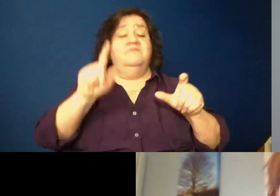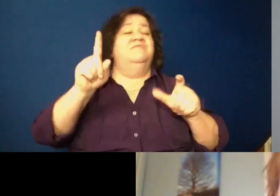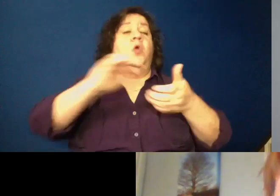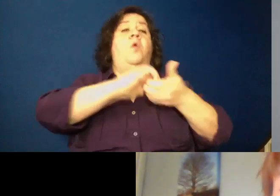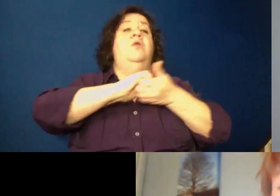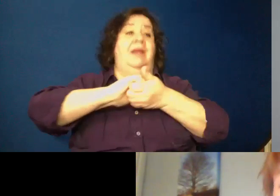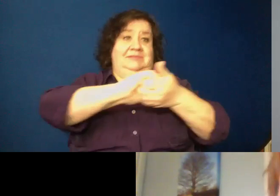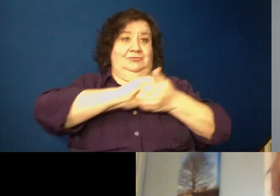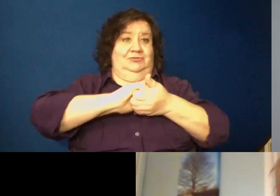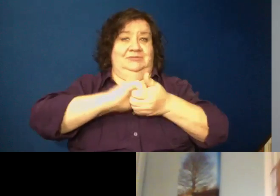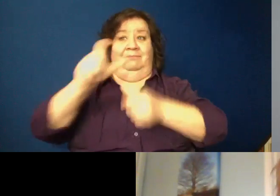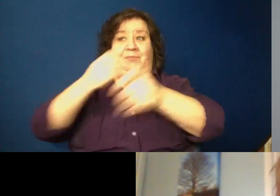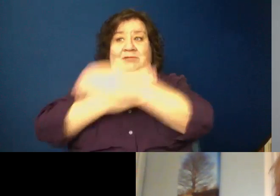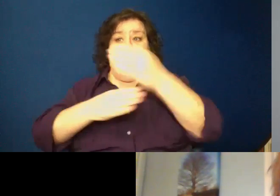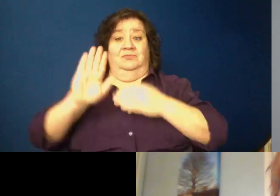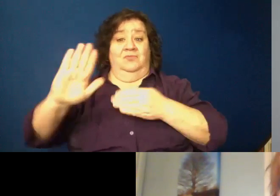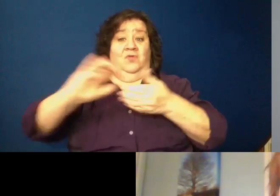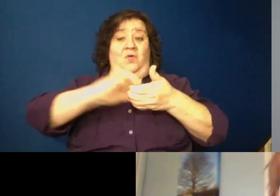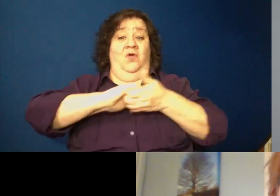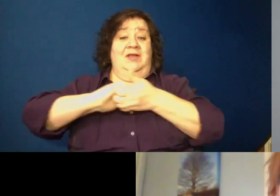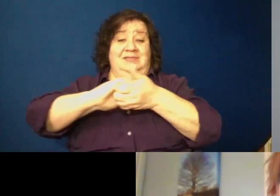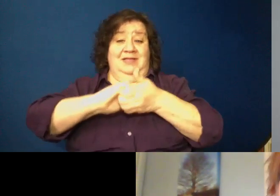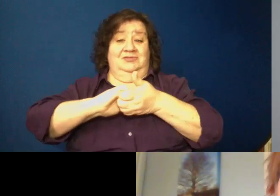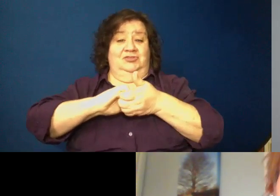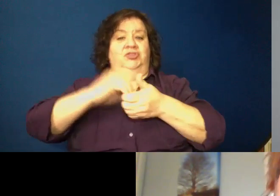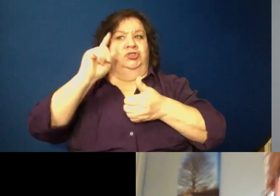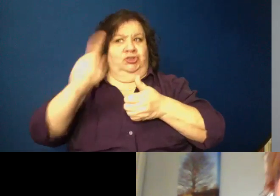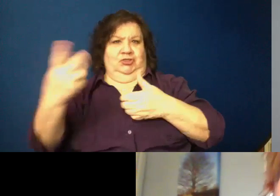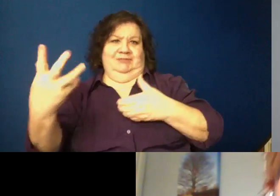to make sure that the most marginalized people are included and that the messages